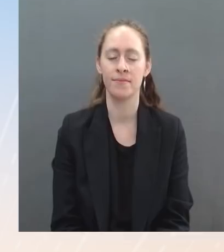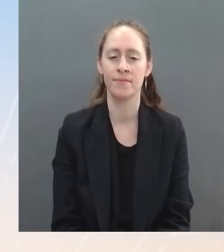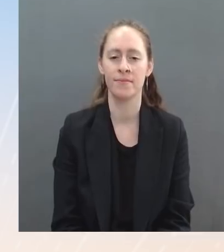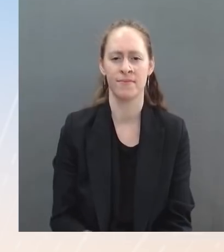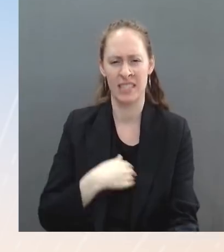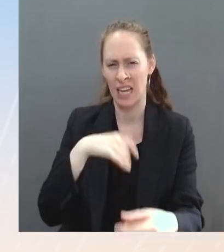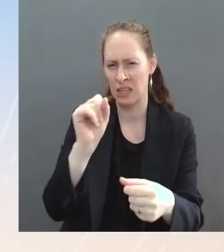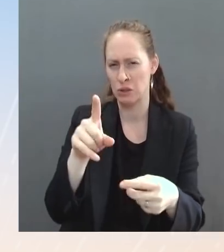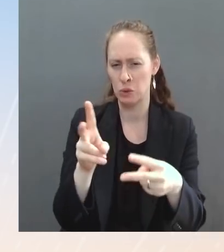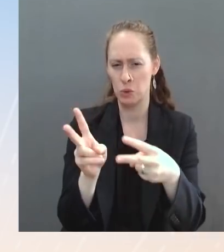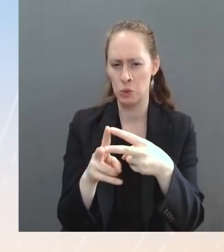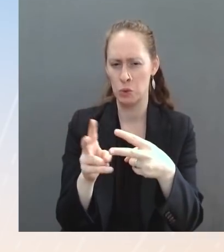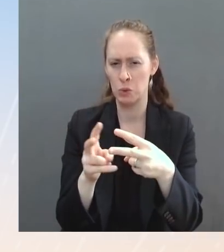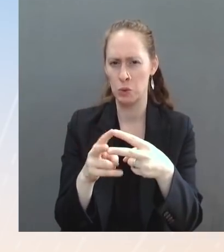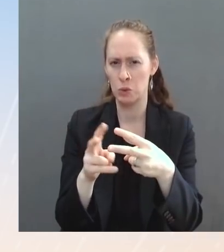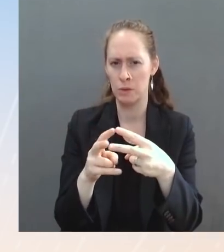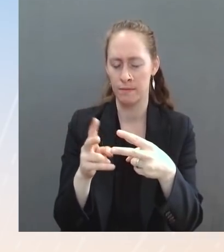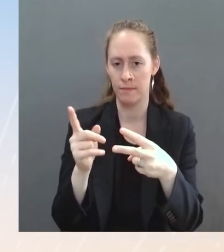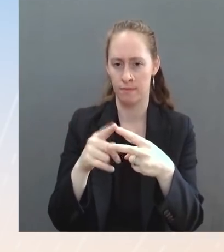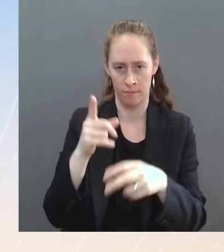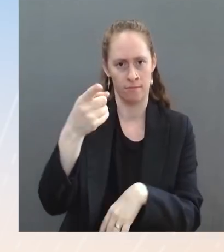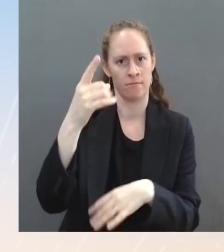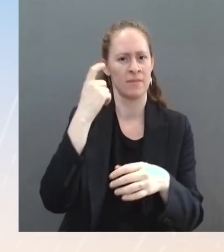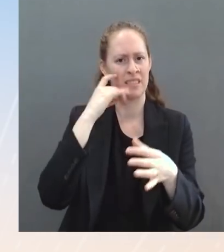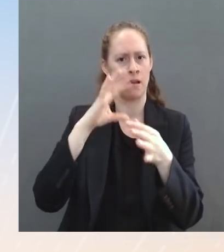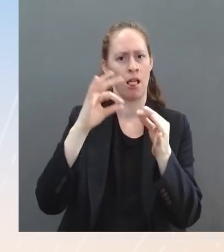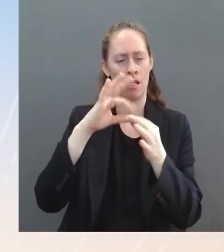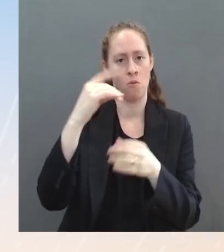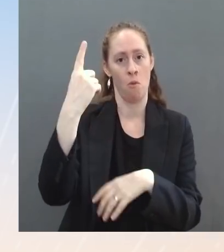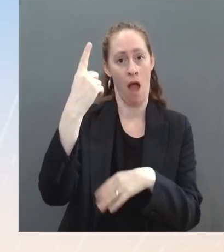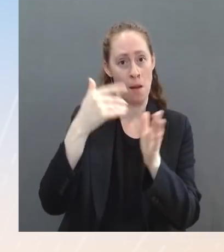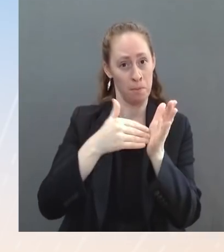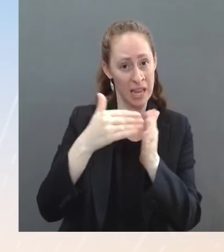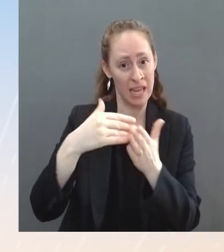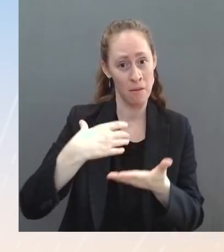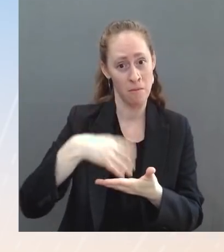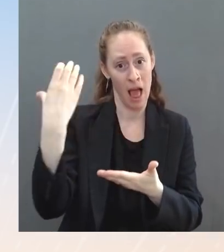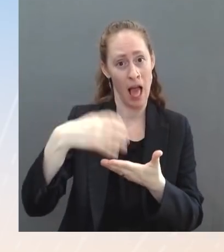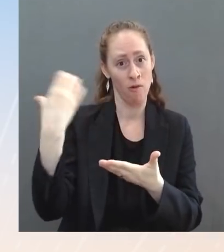and to the skepticism that that sounds unrealistic, why should Americans have confidence that